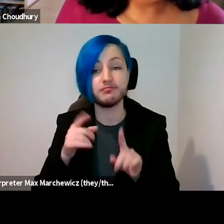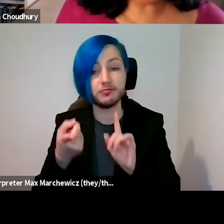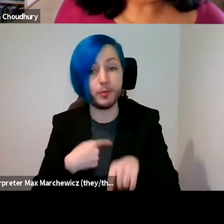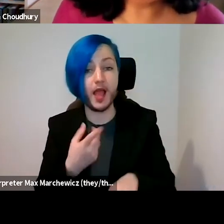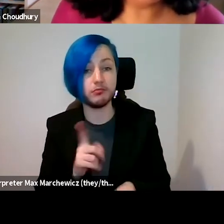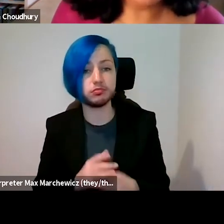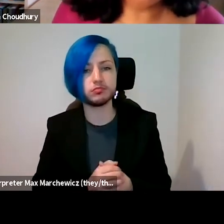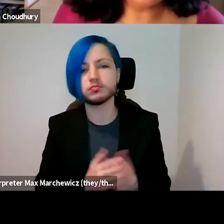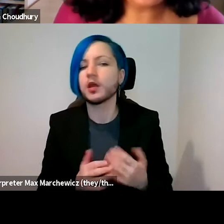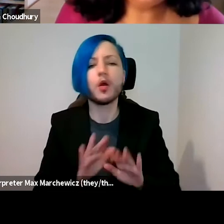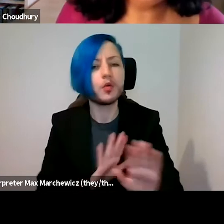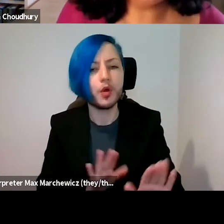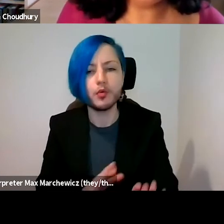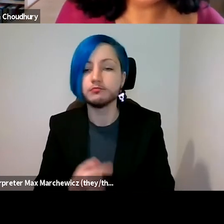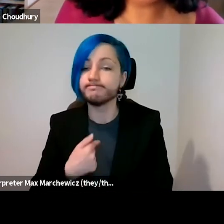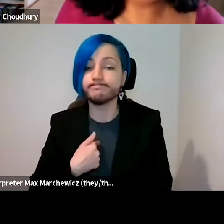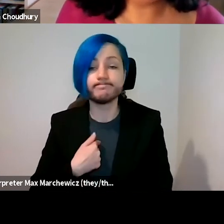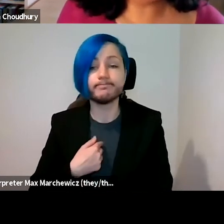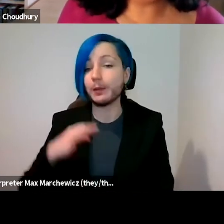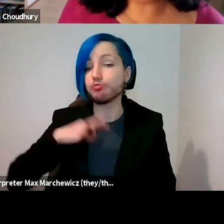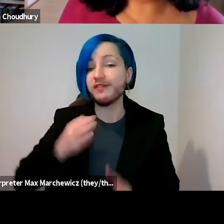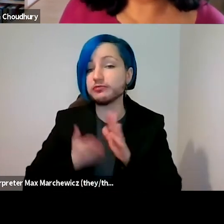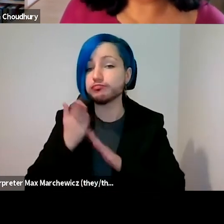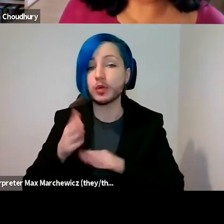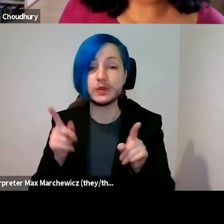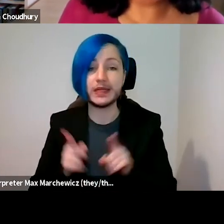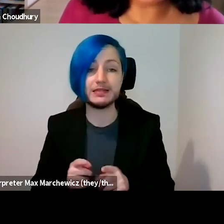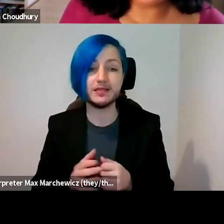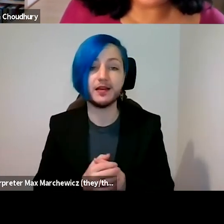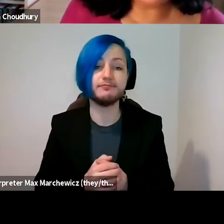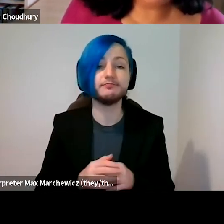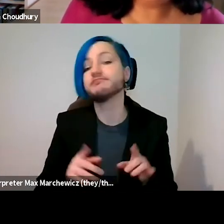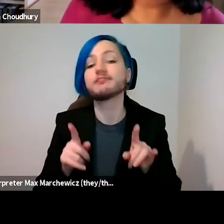"No, madam, I have not had the advantage, like the imitative operatives of Paisley,